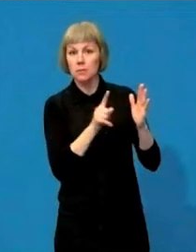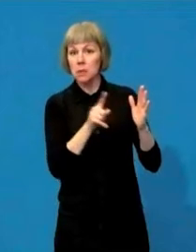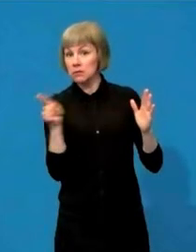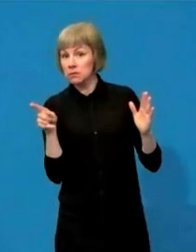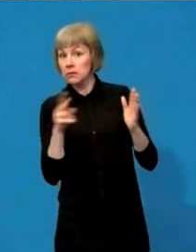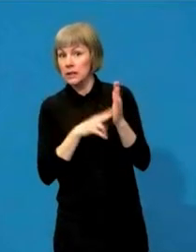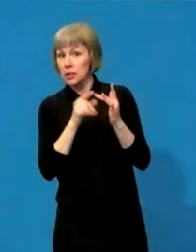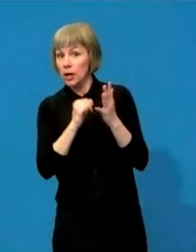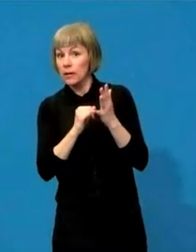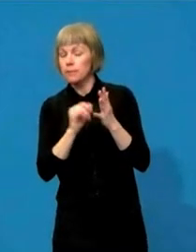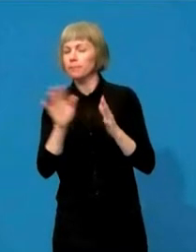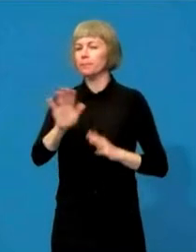Just to verify what Geoff was saying.